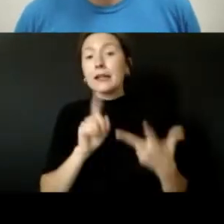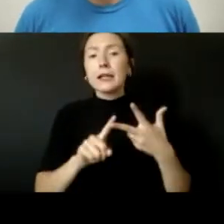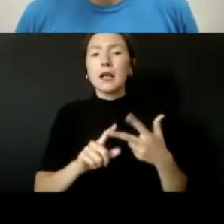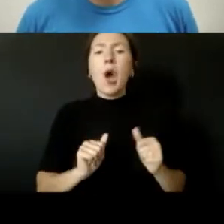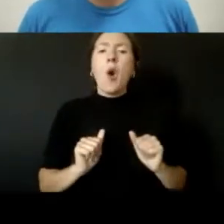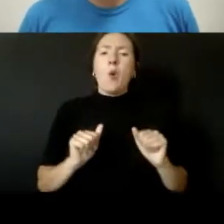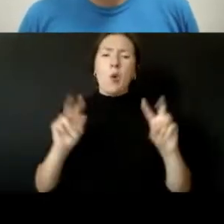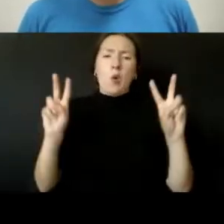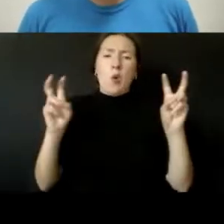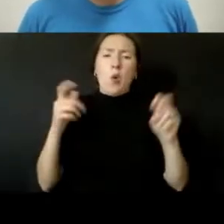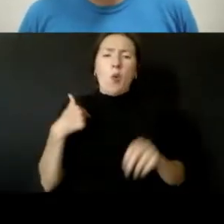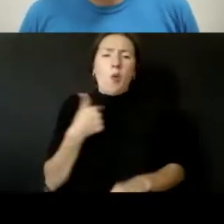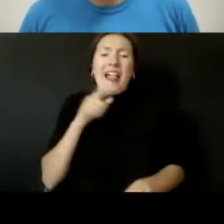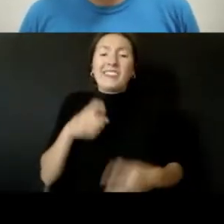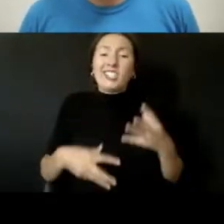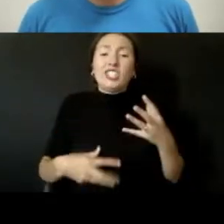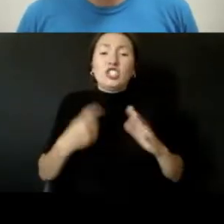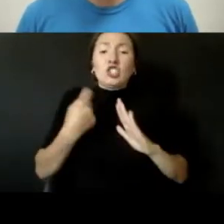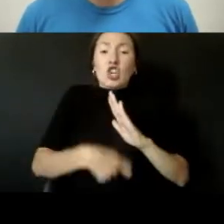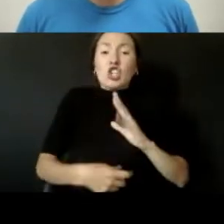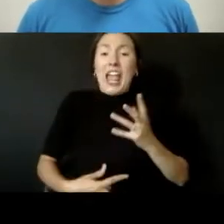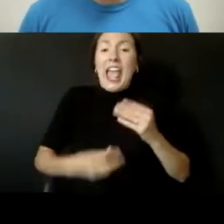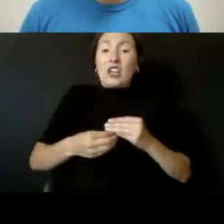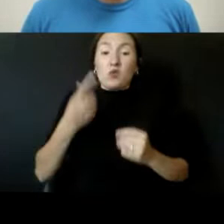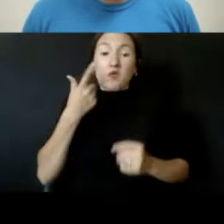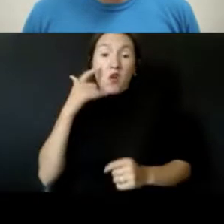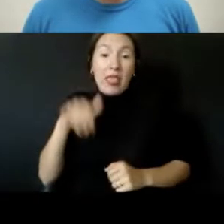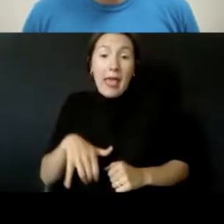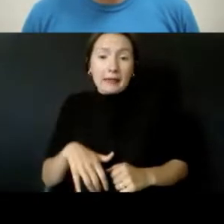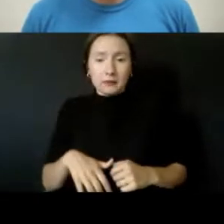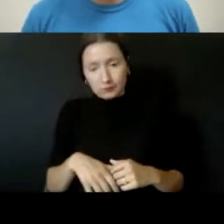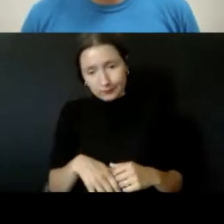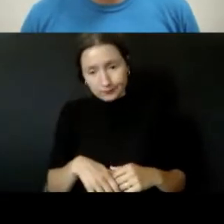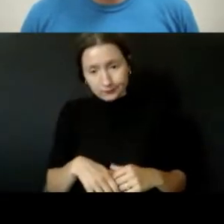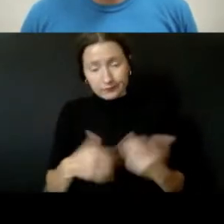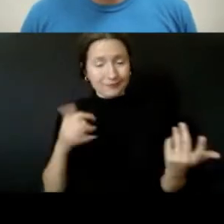so we've heard that a couple of times especially recently in some projects or in some partnership